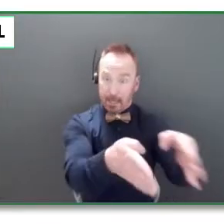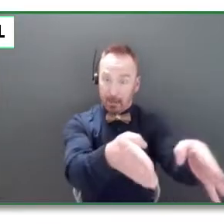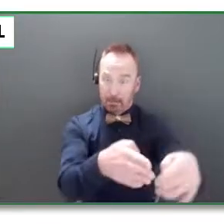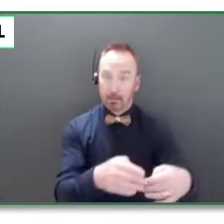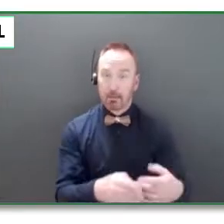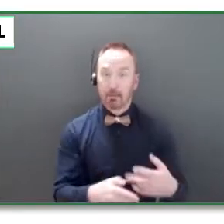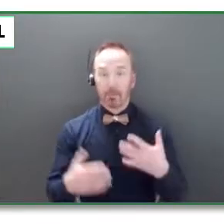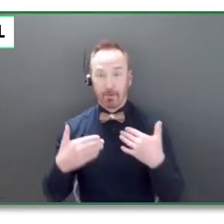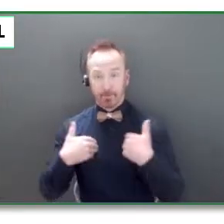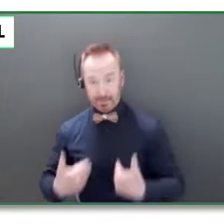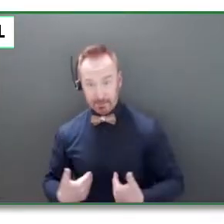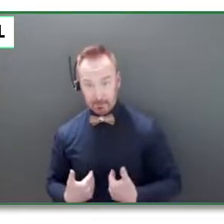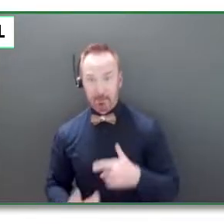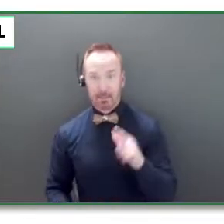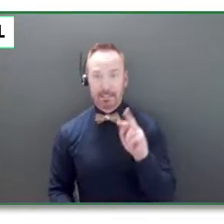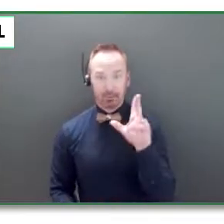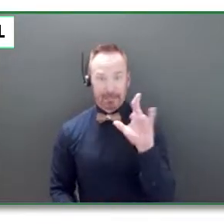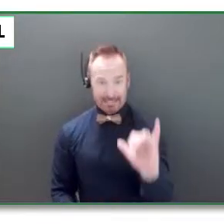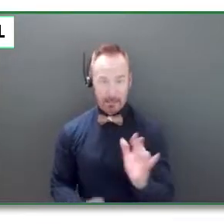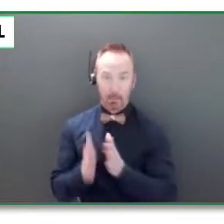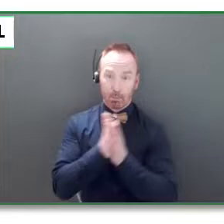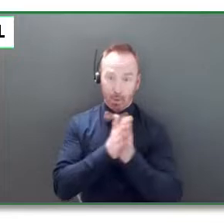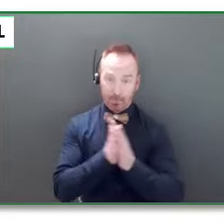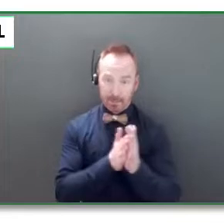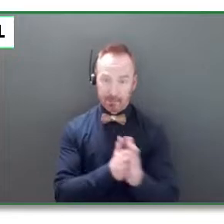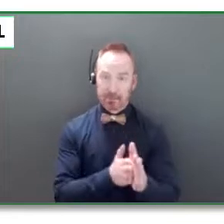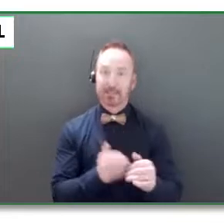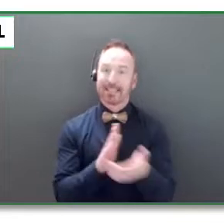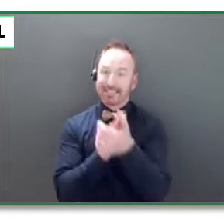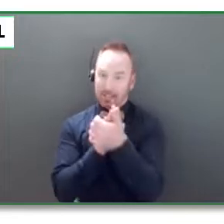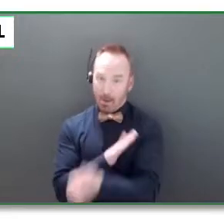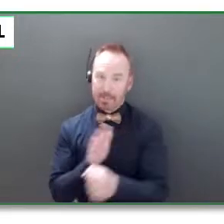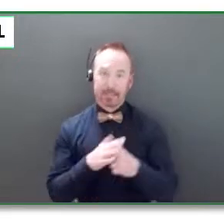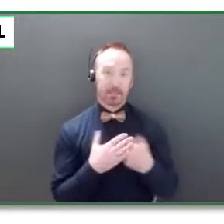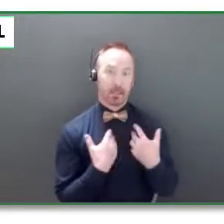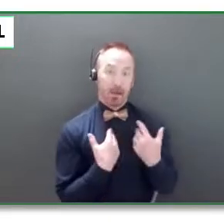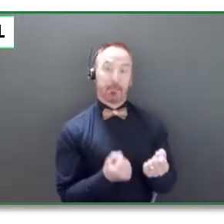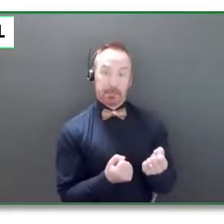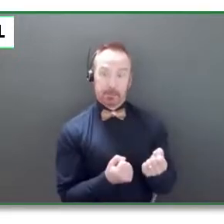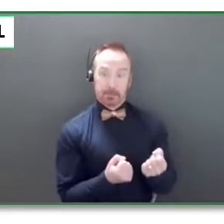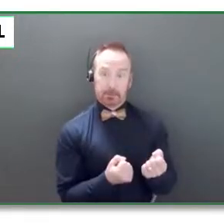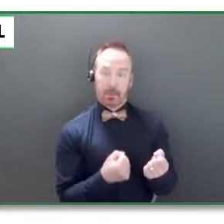motivation, confidence, and competence, requires a level of challenge for all